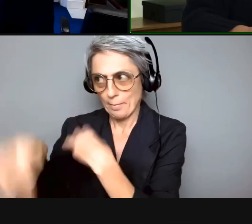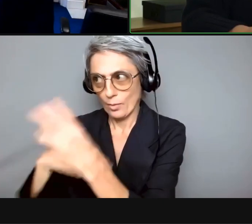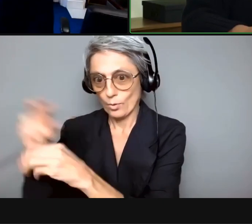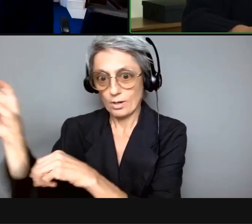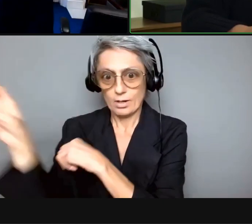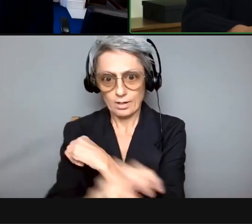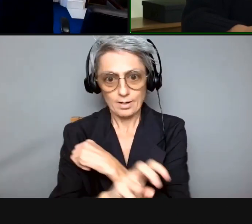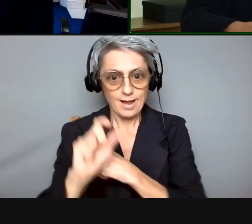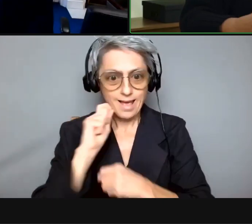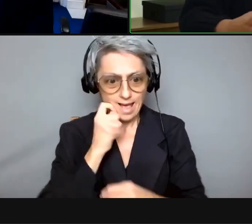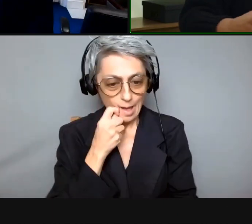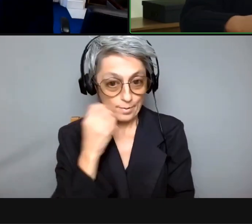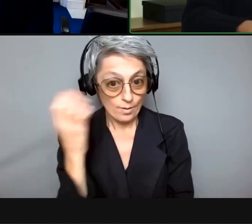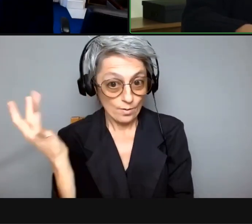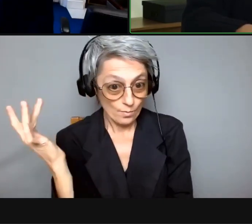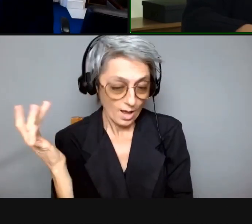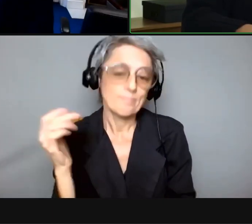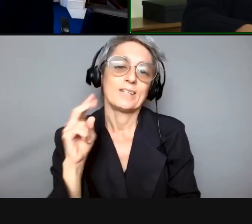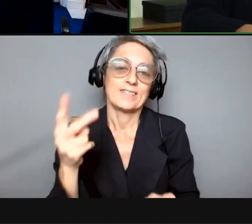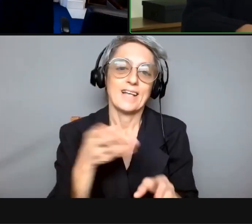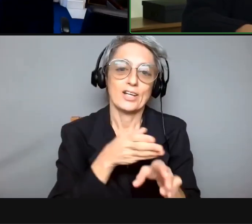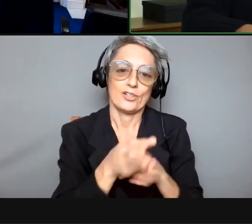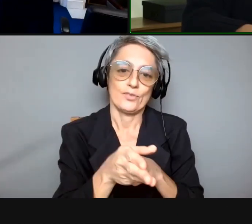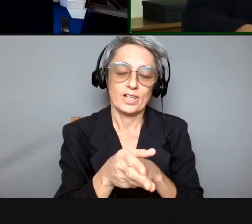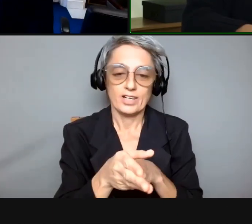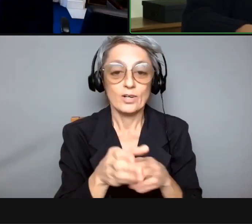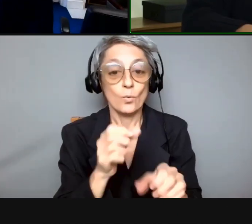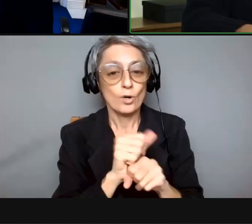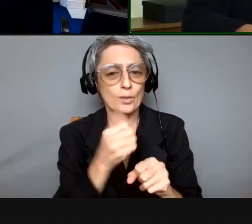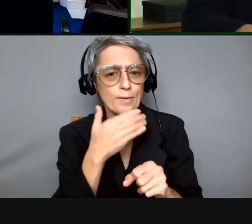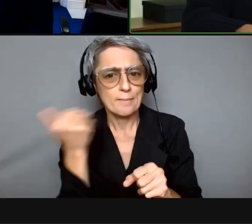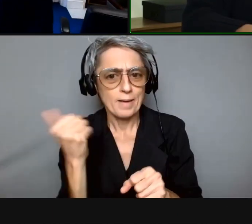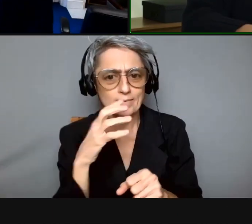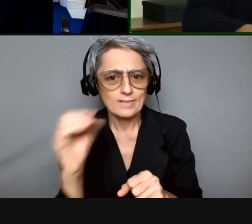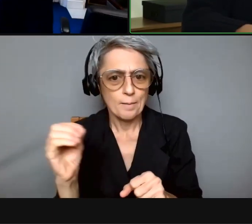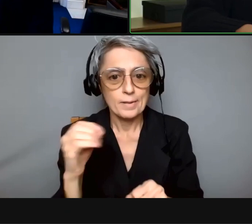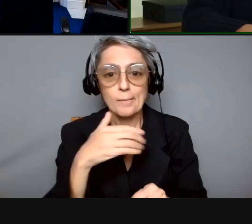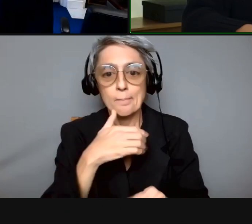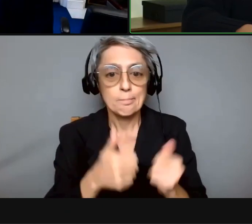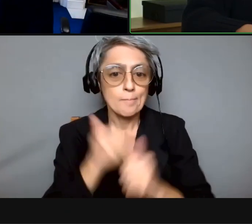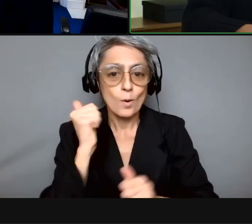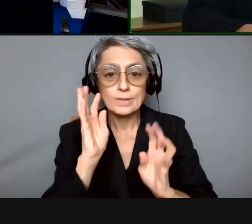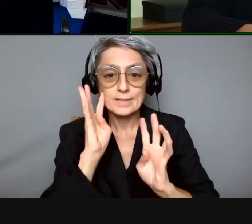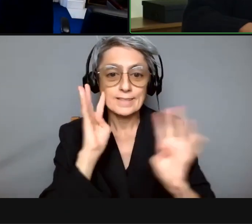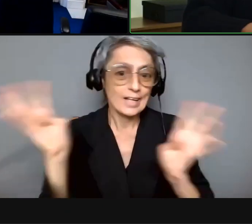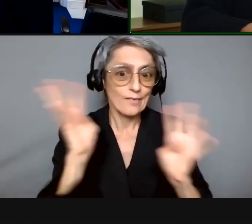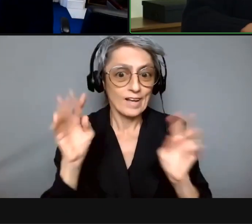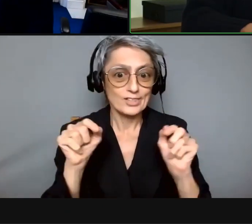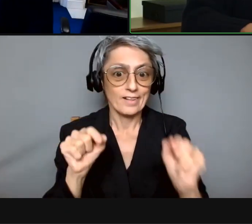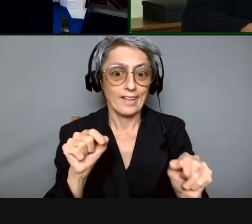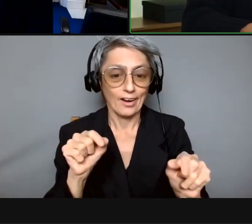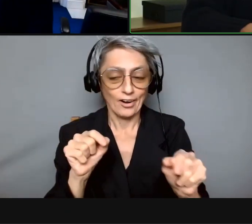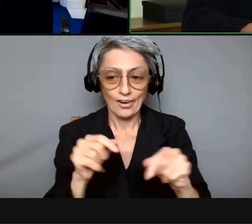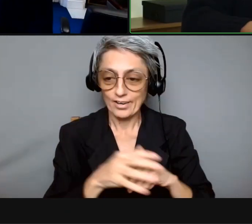working with the best company, the most innovative company, because we, we as a company,